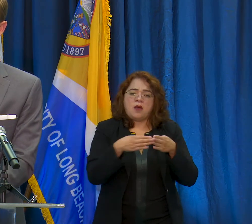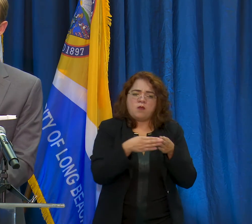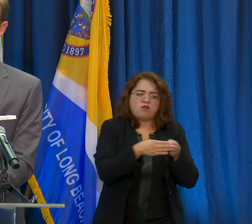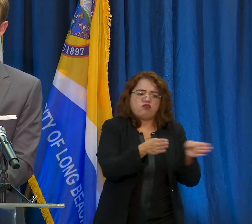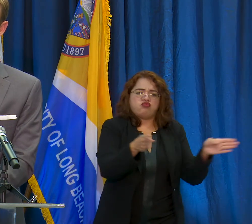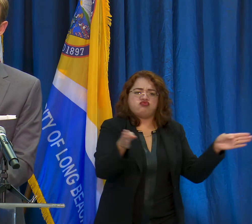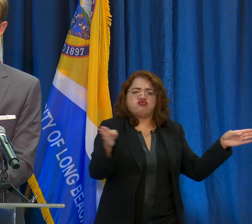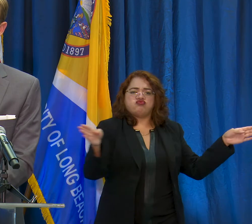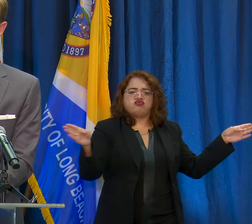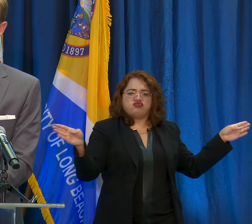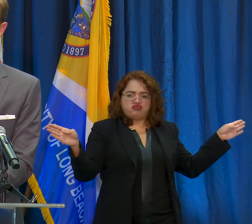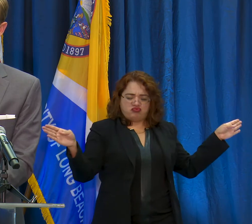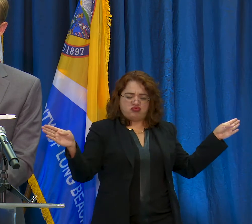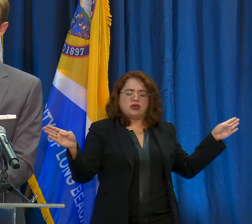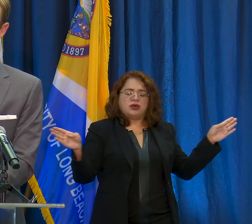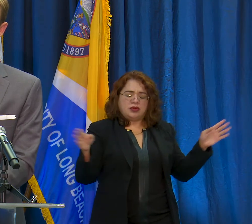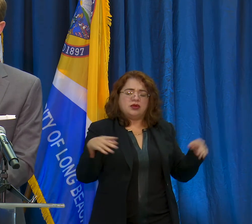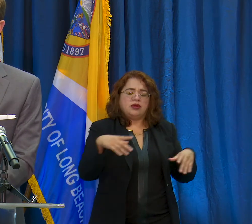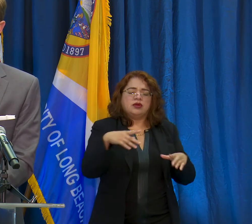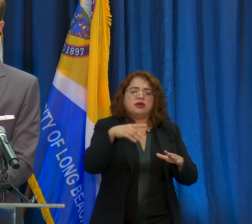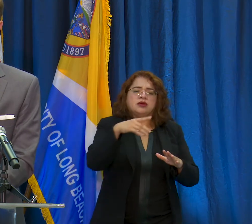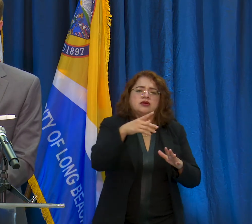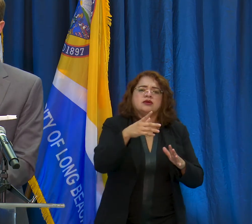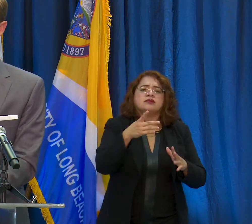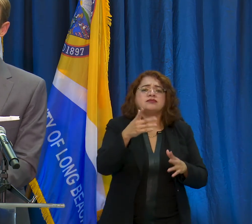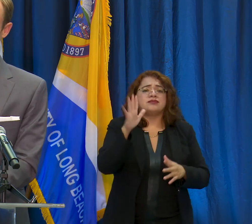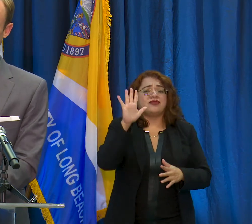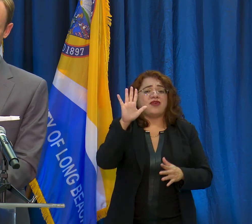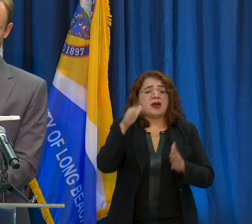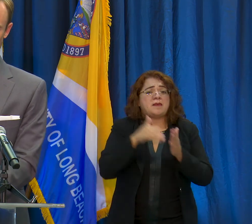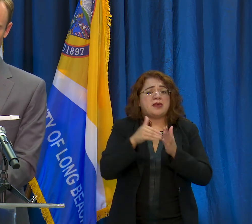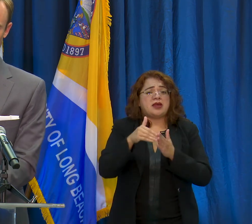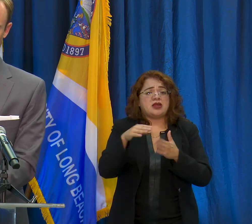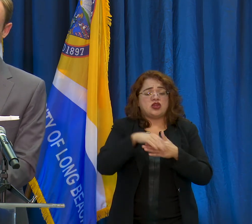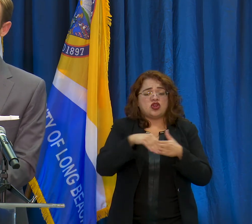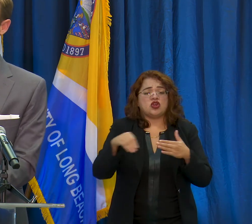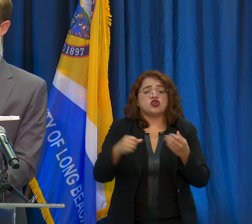which means that $5 million of business support funds will go very